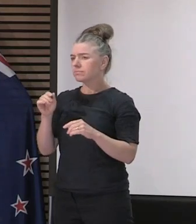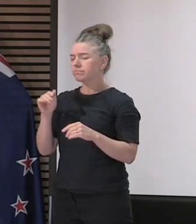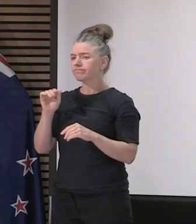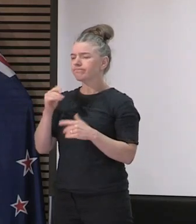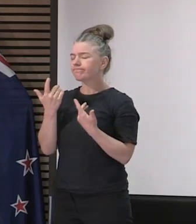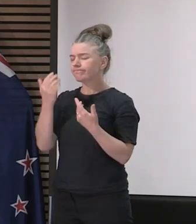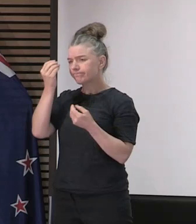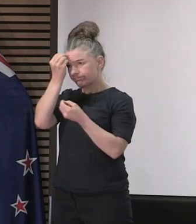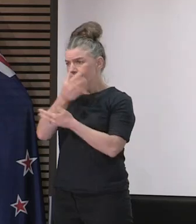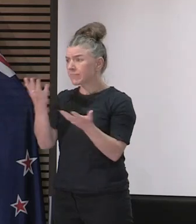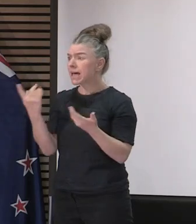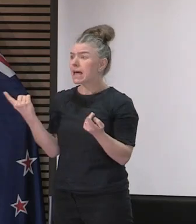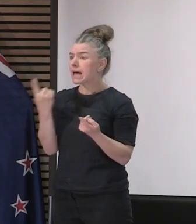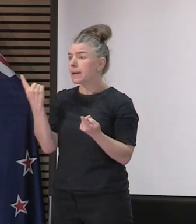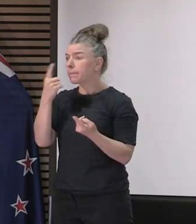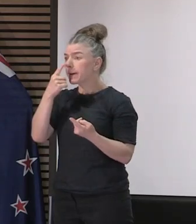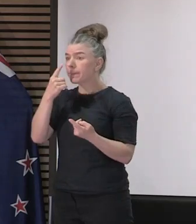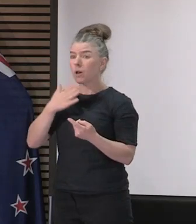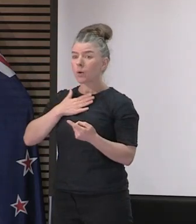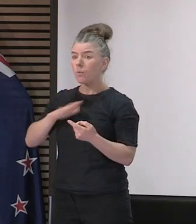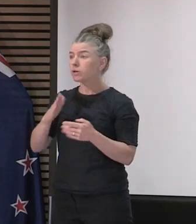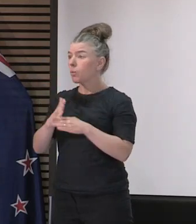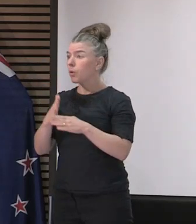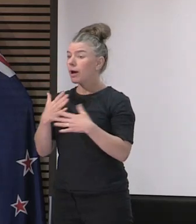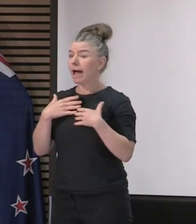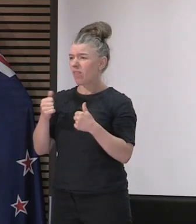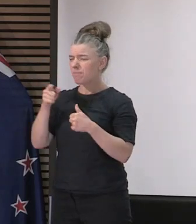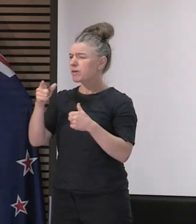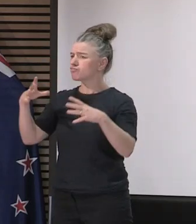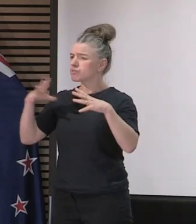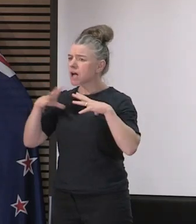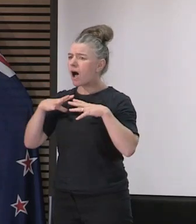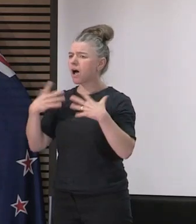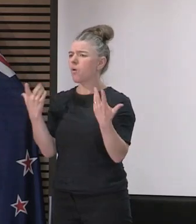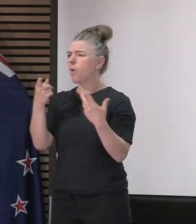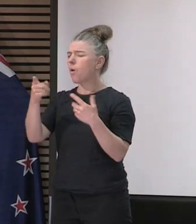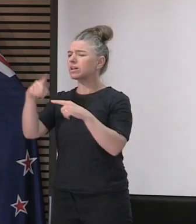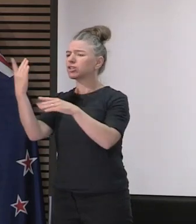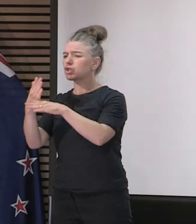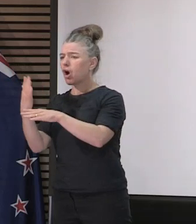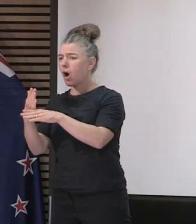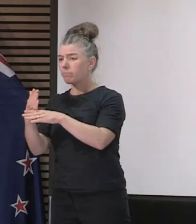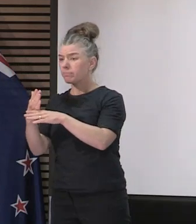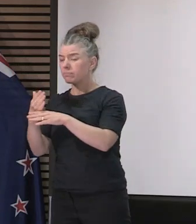have been canvassing people who may have been out of the workforce for a range of